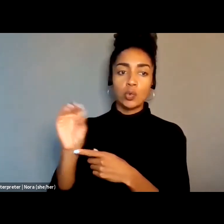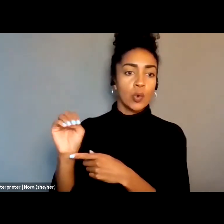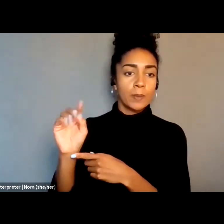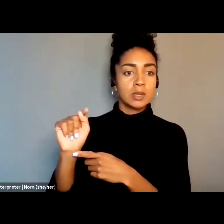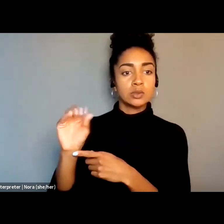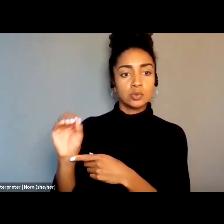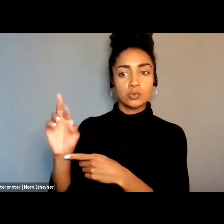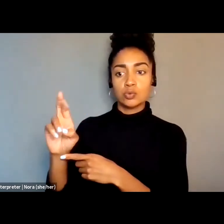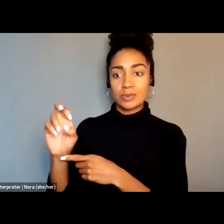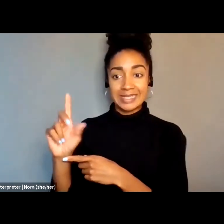Thank you.